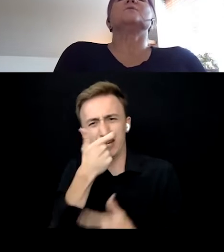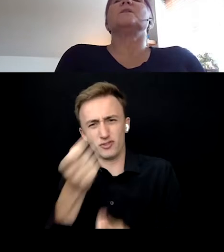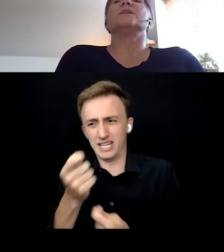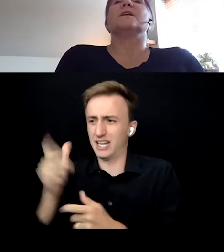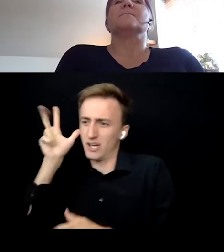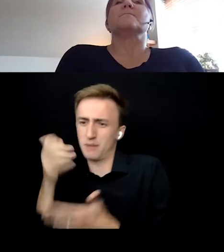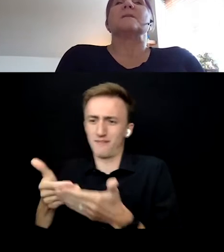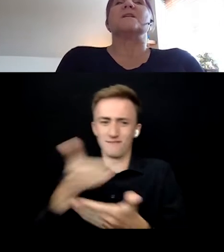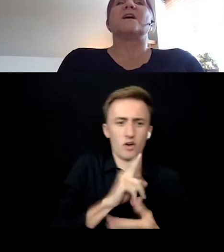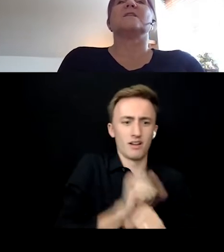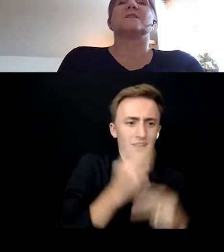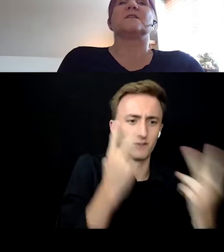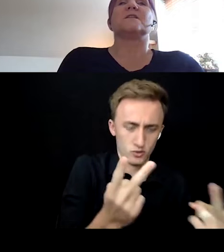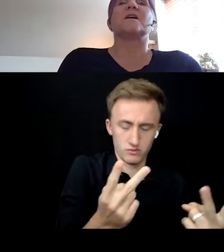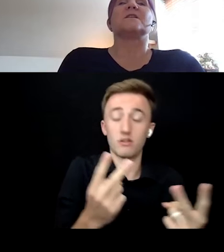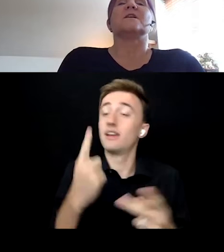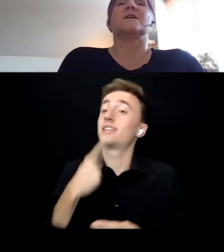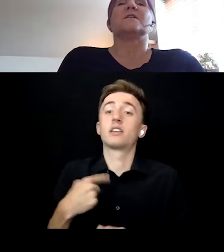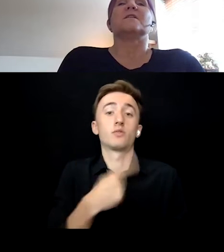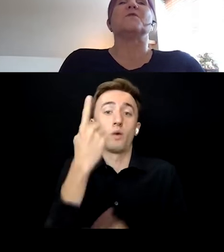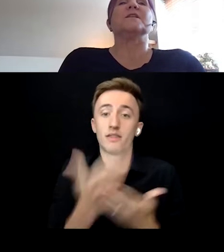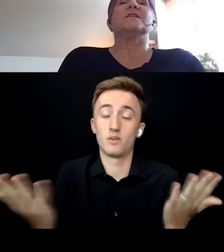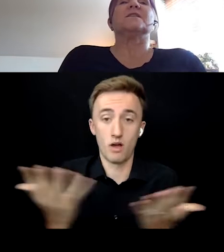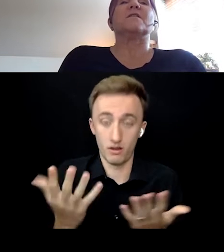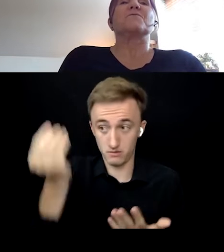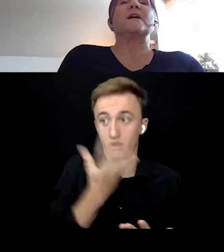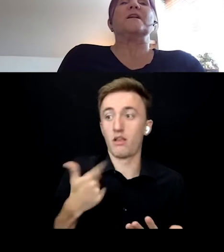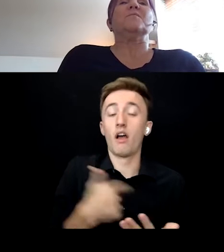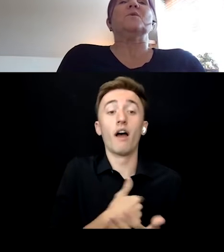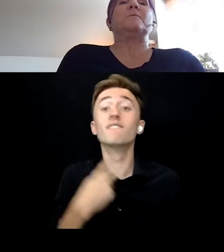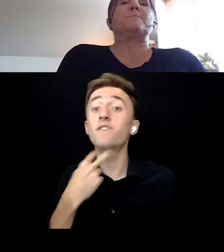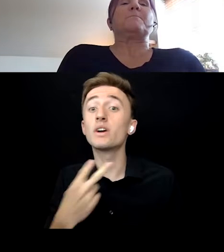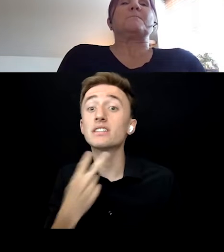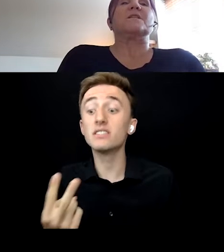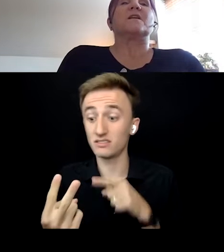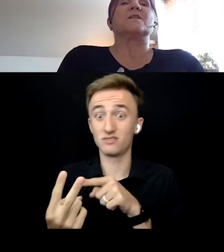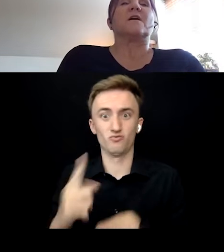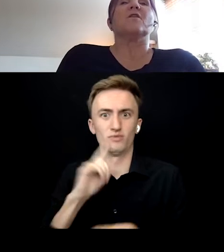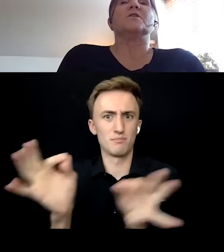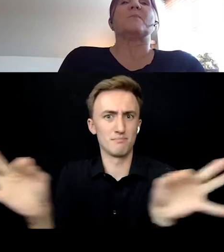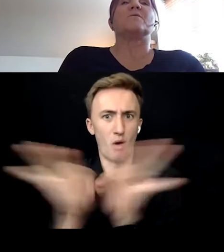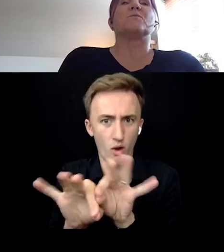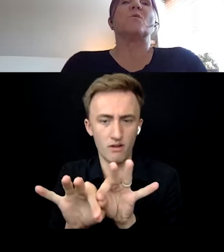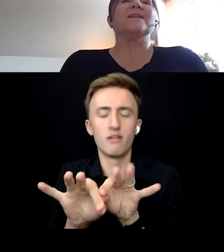us one thing, it tells us that voices are really important. They tell us a lot about what we are